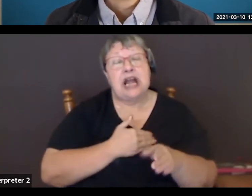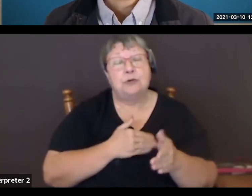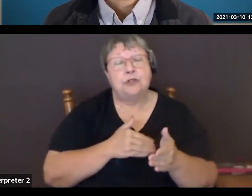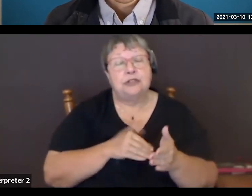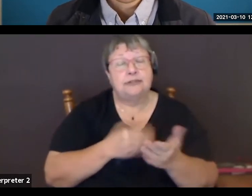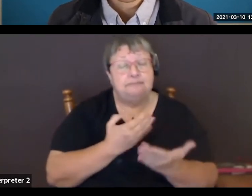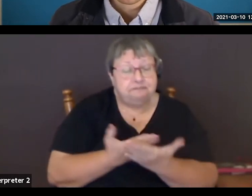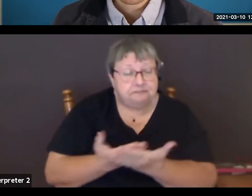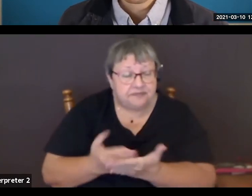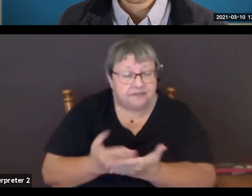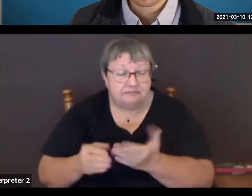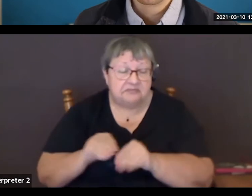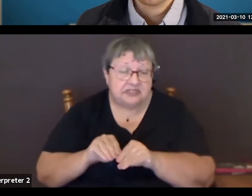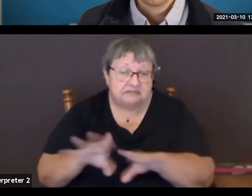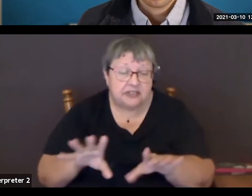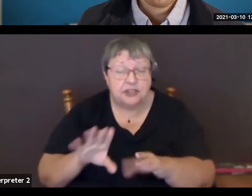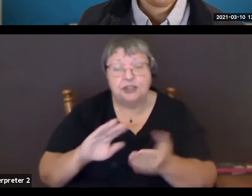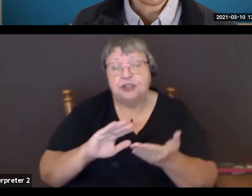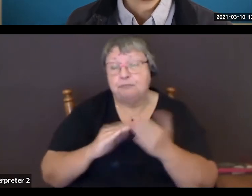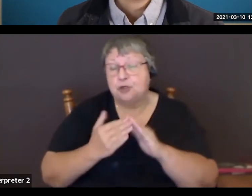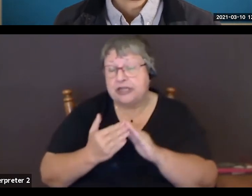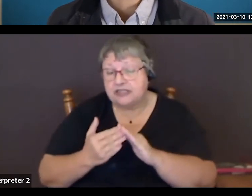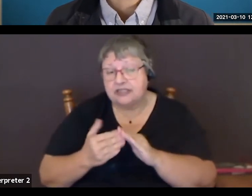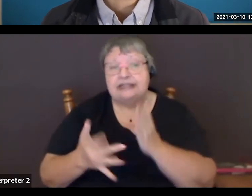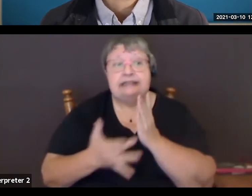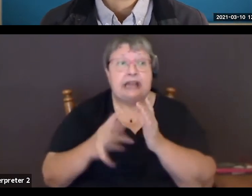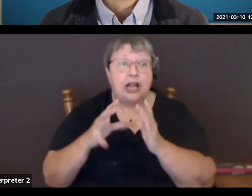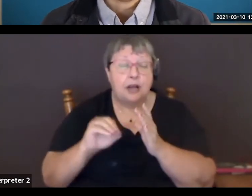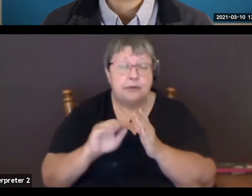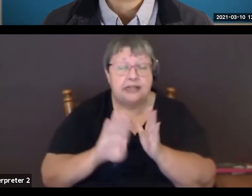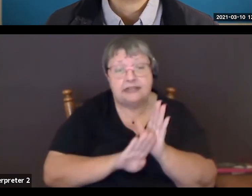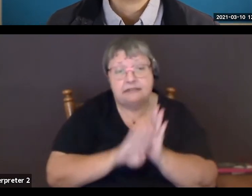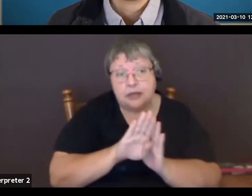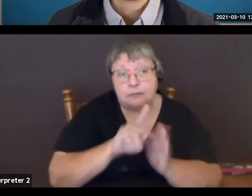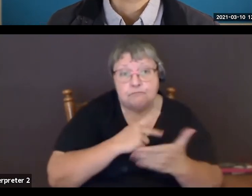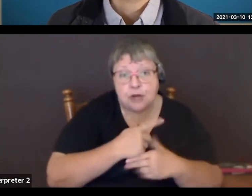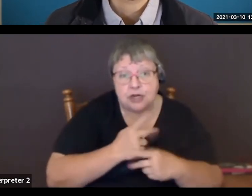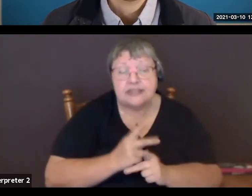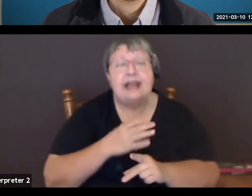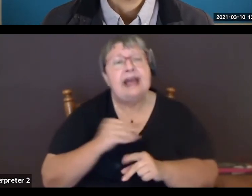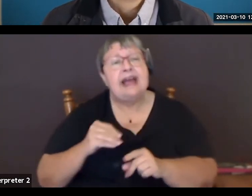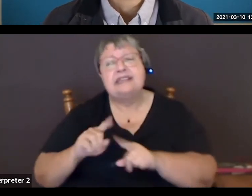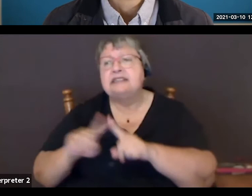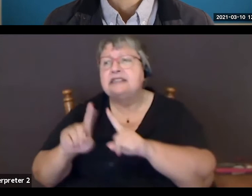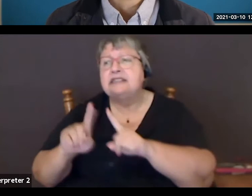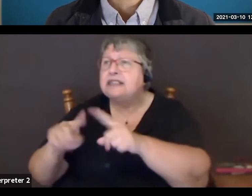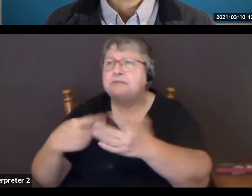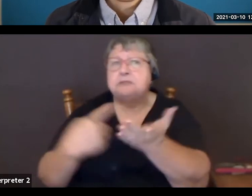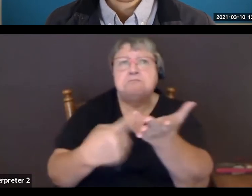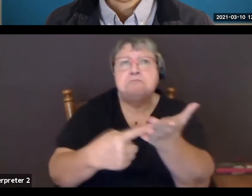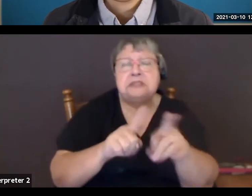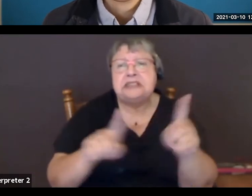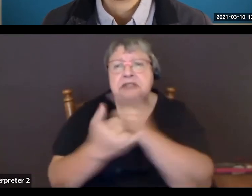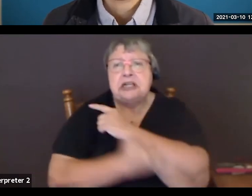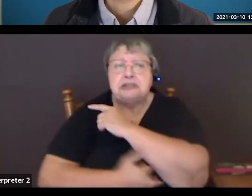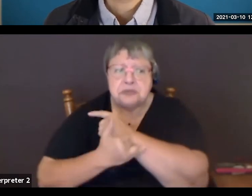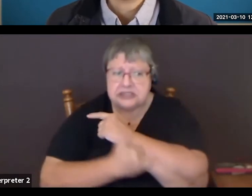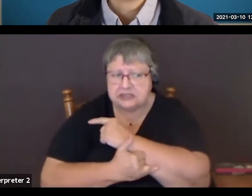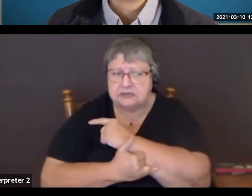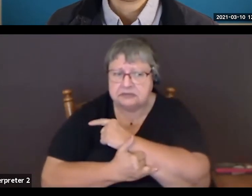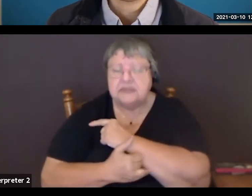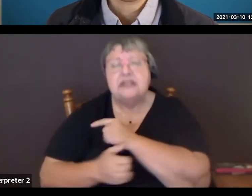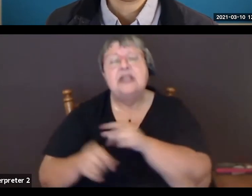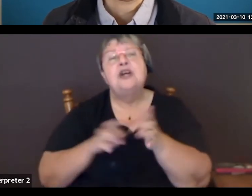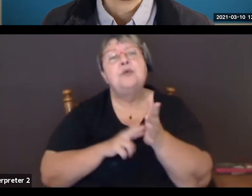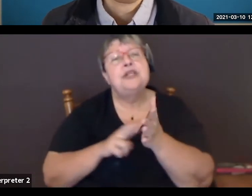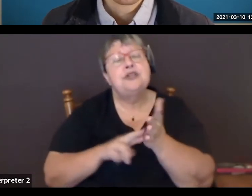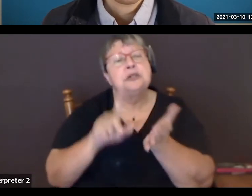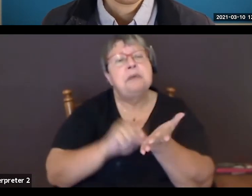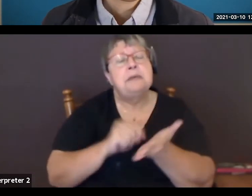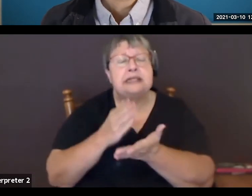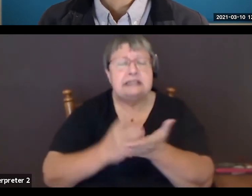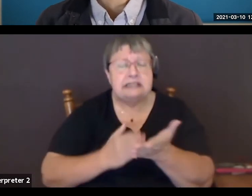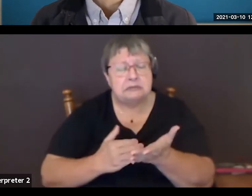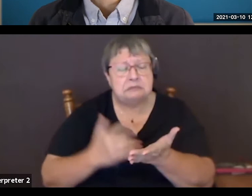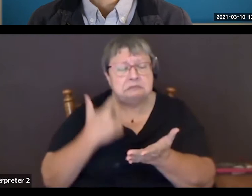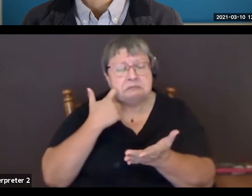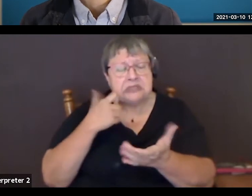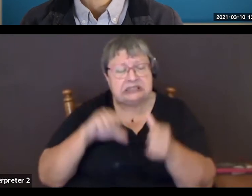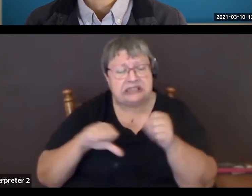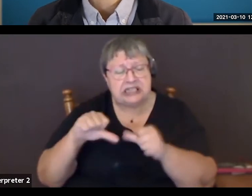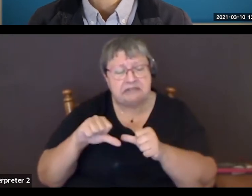They've also influenced how tech companies designed products, and they've been cited in national policy debates in different countries. And our research has also been published in some leading scientific journals, but I want to step back and ask a deeper